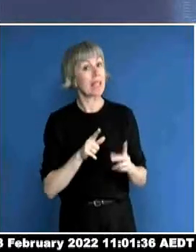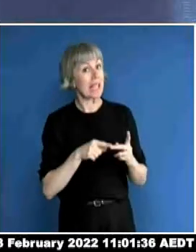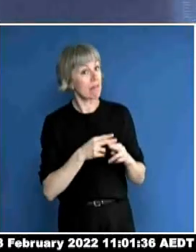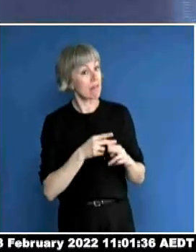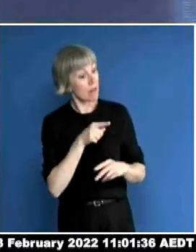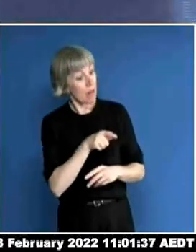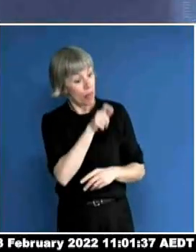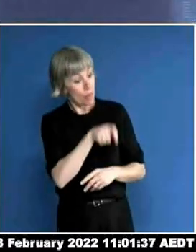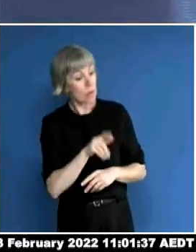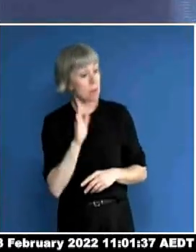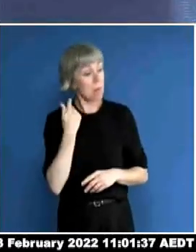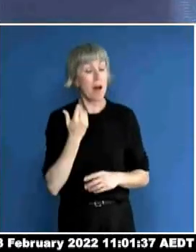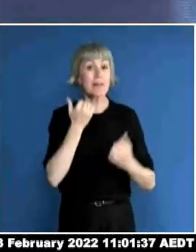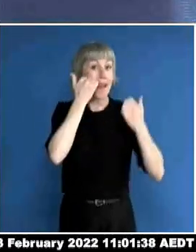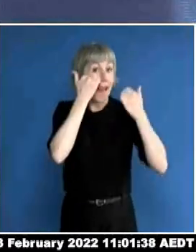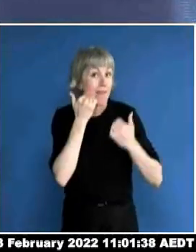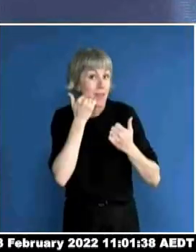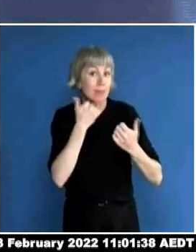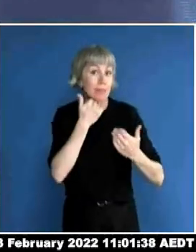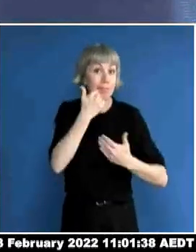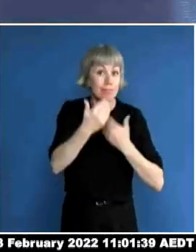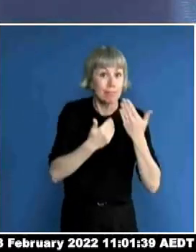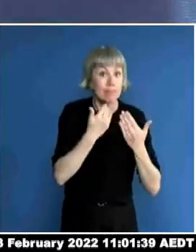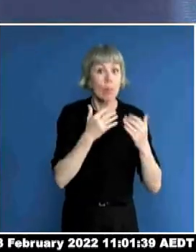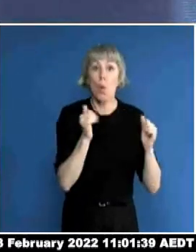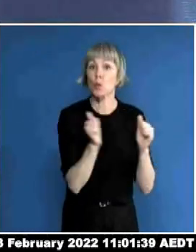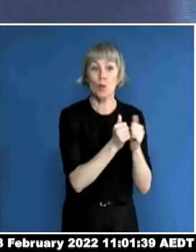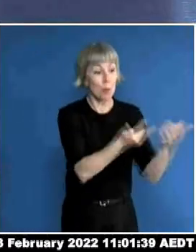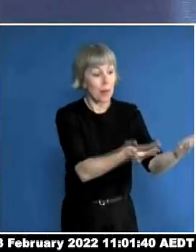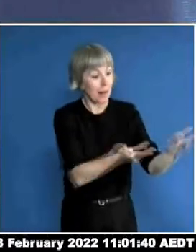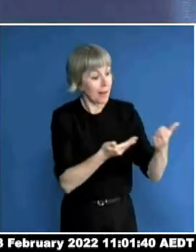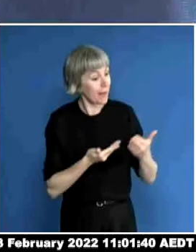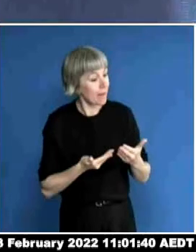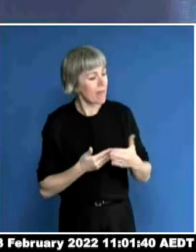producing documents to the Royal Commission commits an indictable offence.